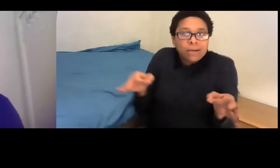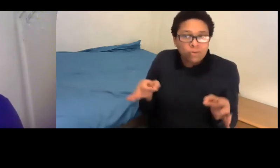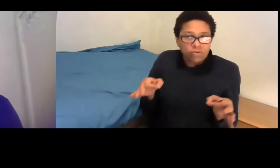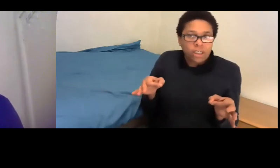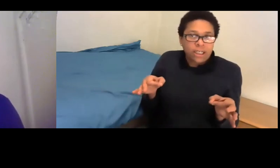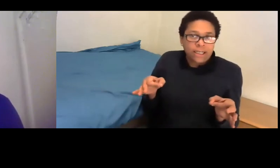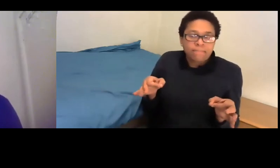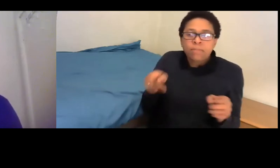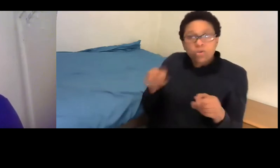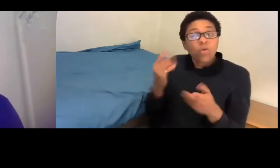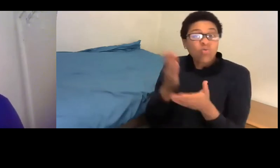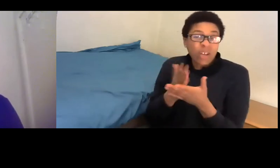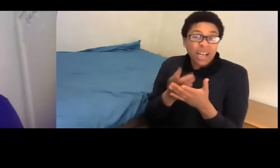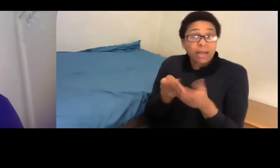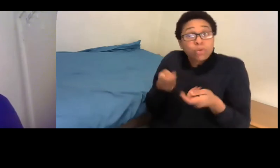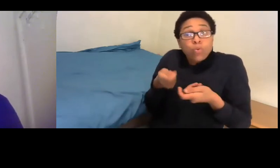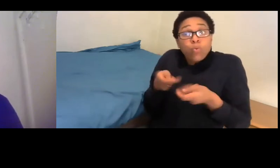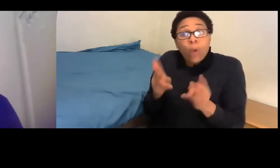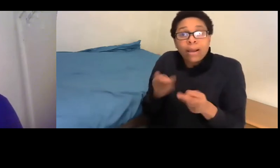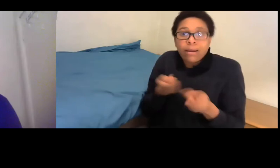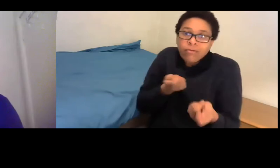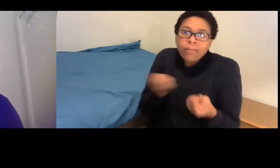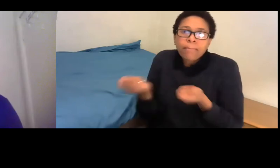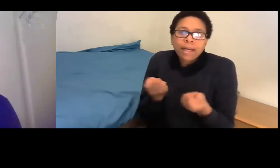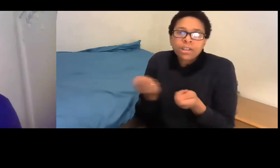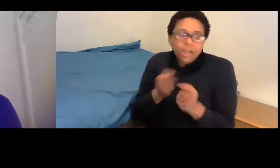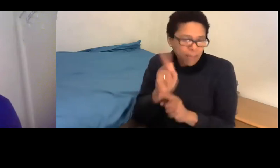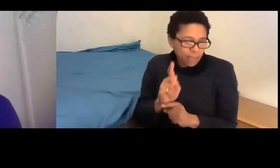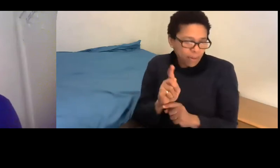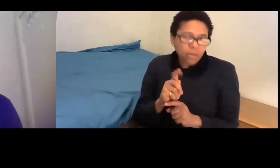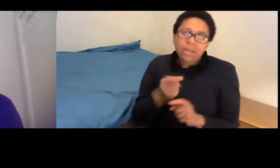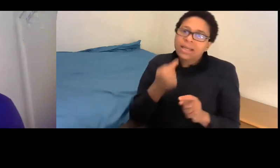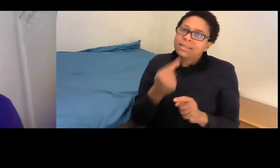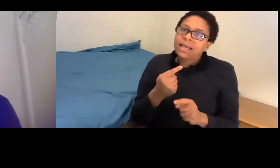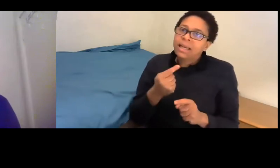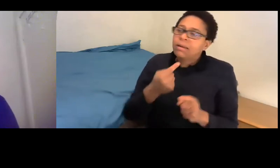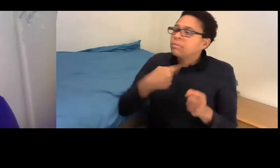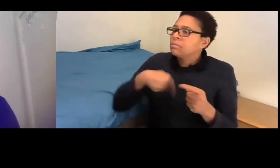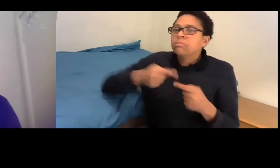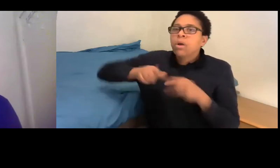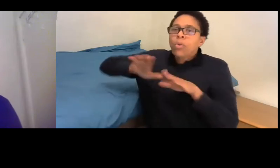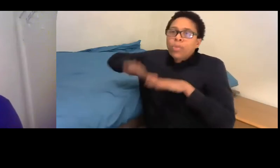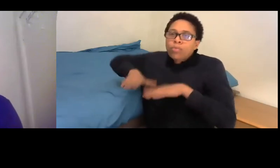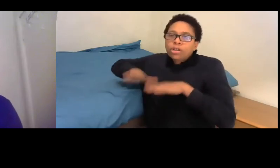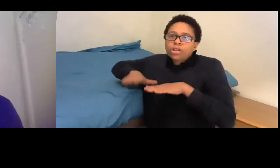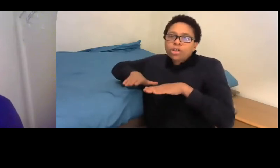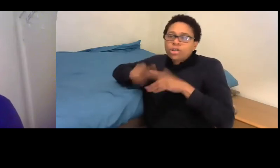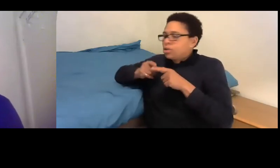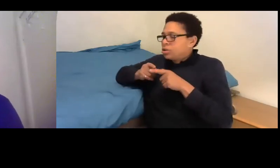managing the population and imposing indirect rule through the institutions of the Sultanate.